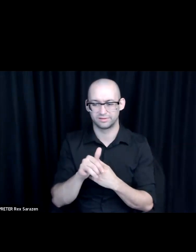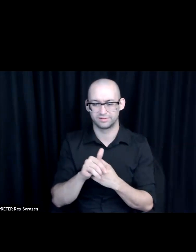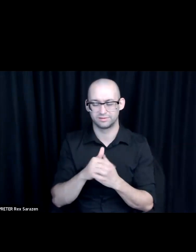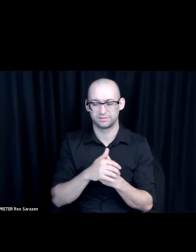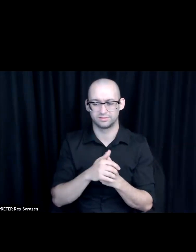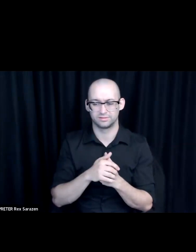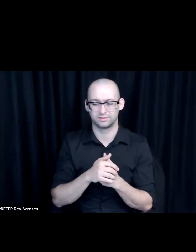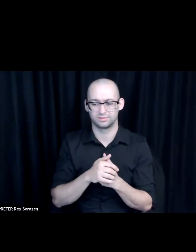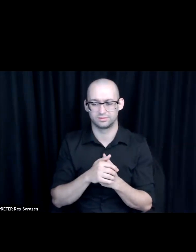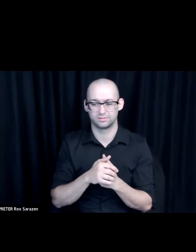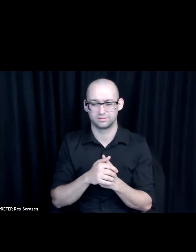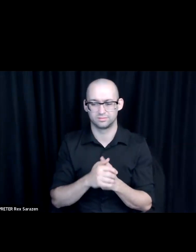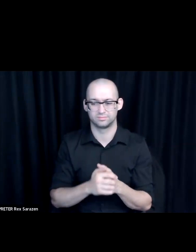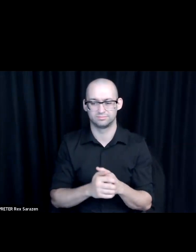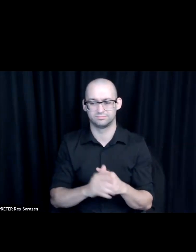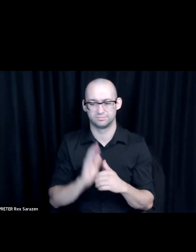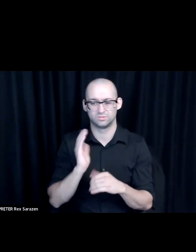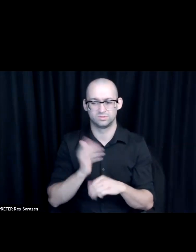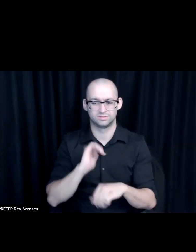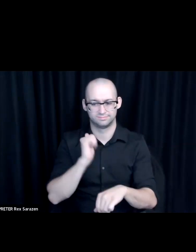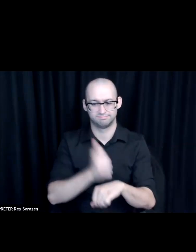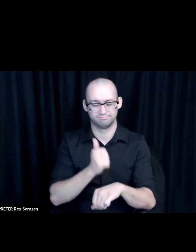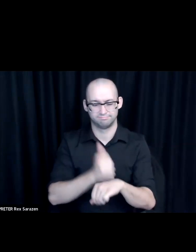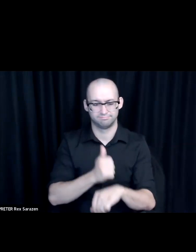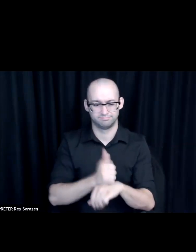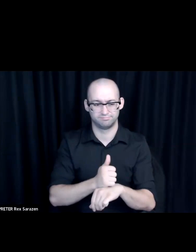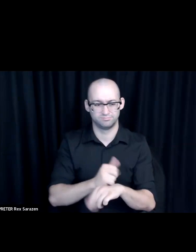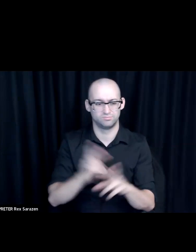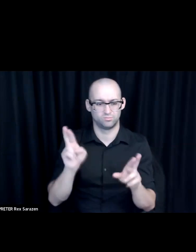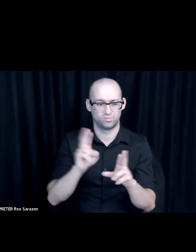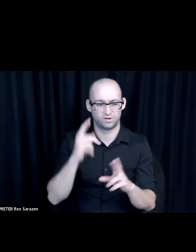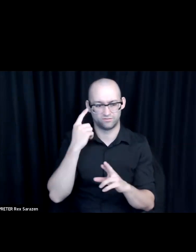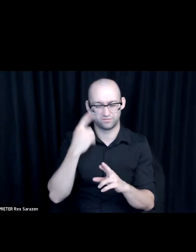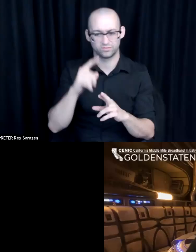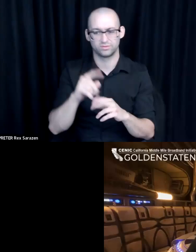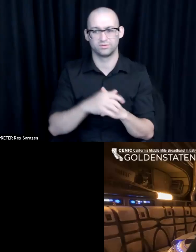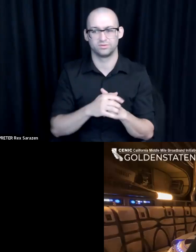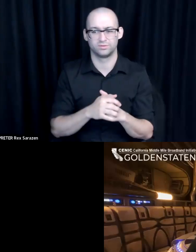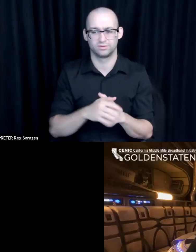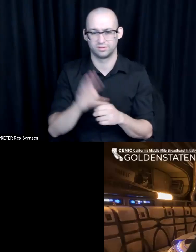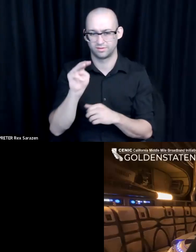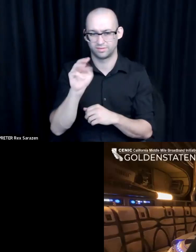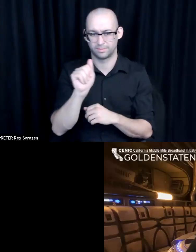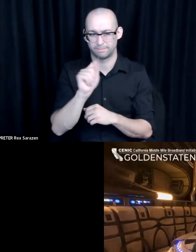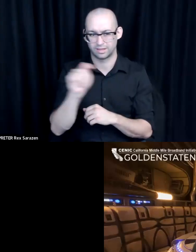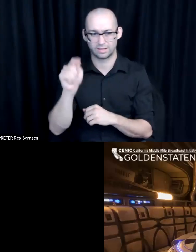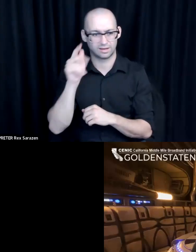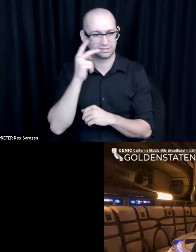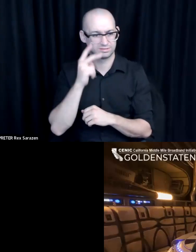stand ready to help and support where we can. Matt, I see your hand raise. Did you want to